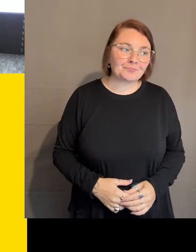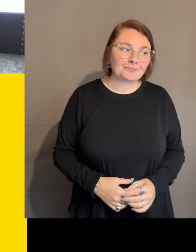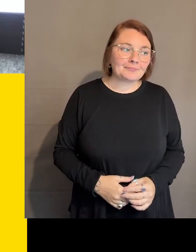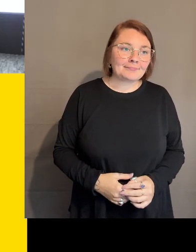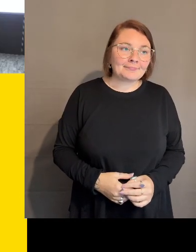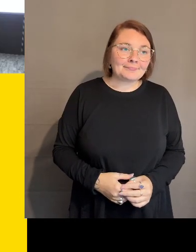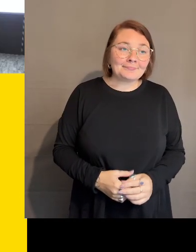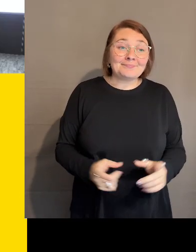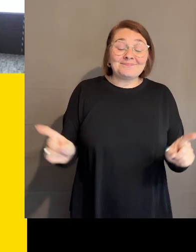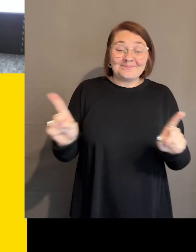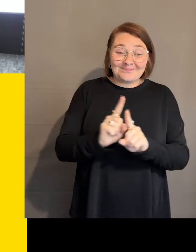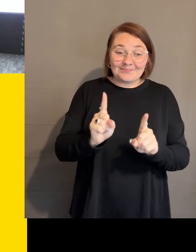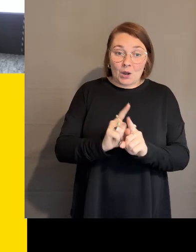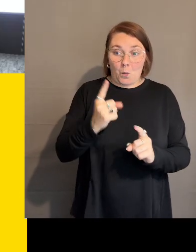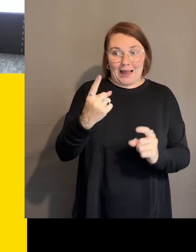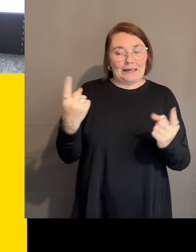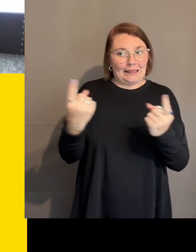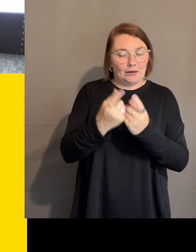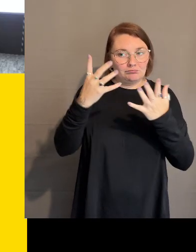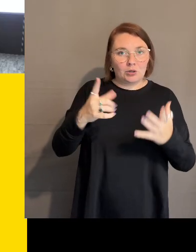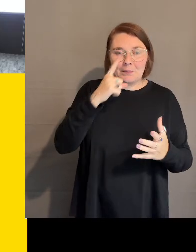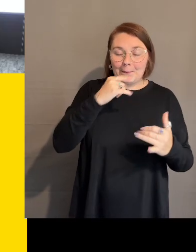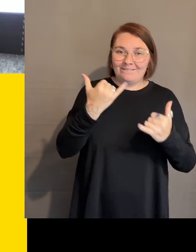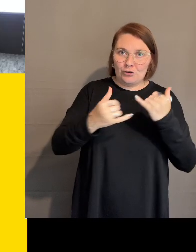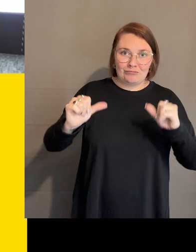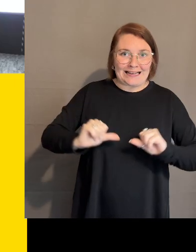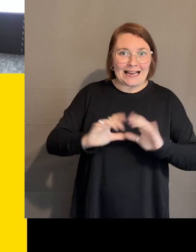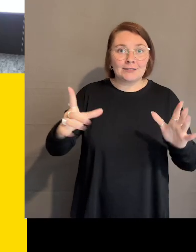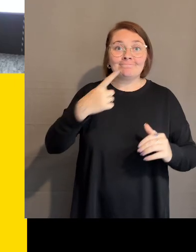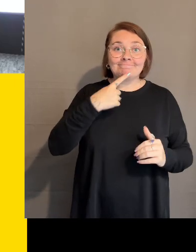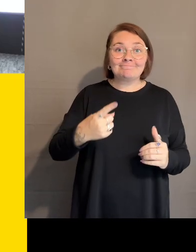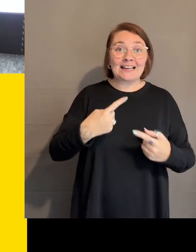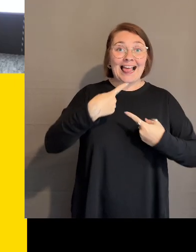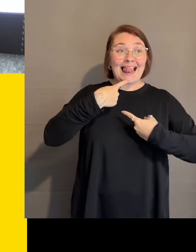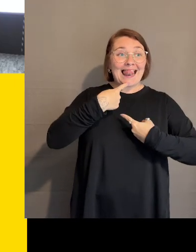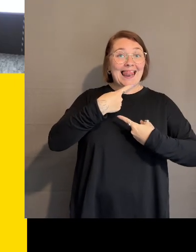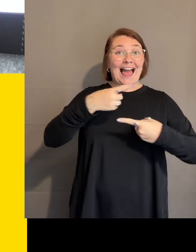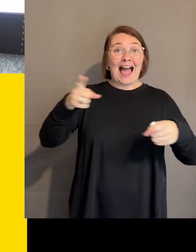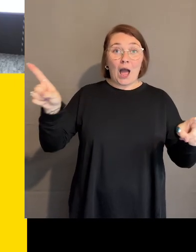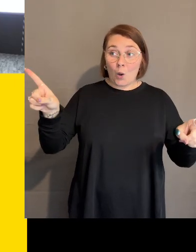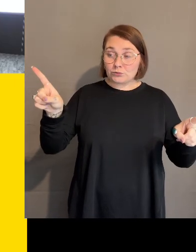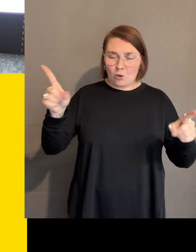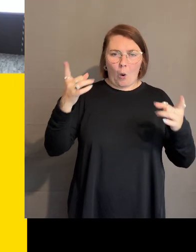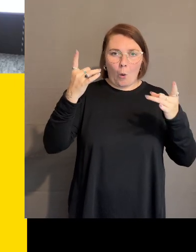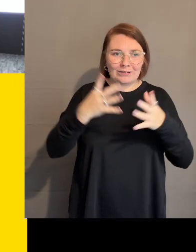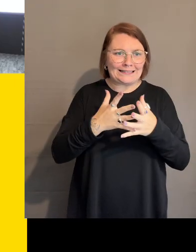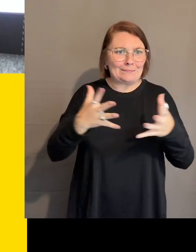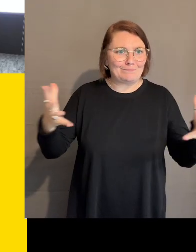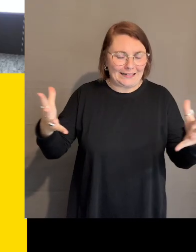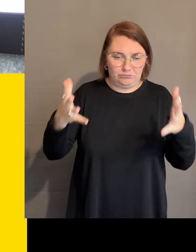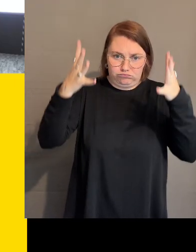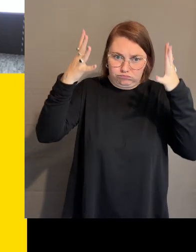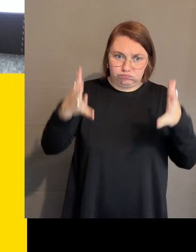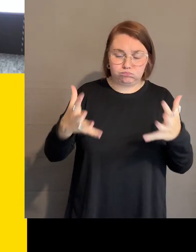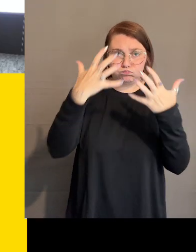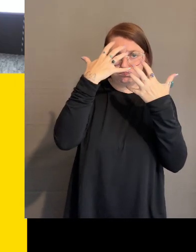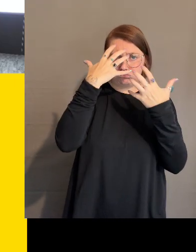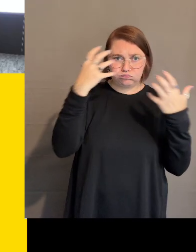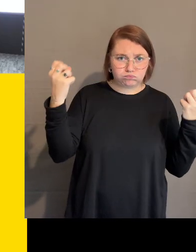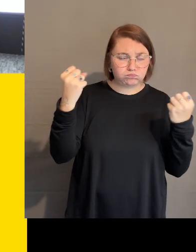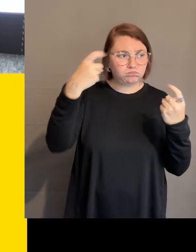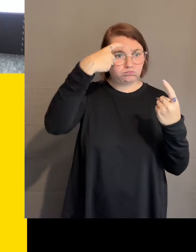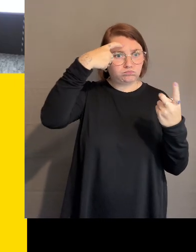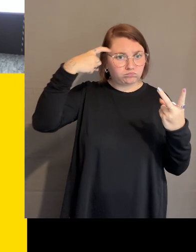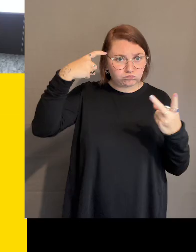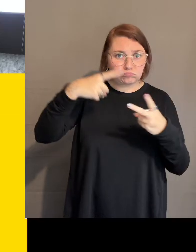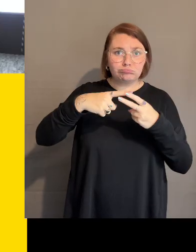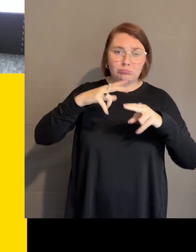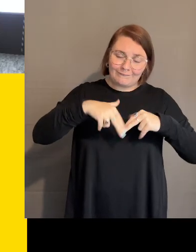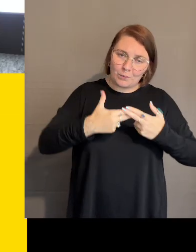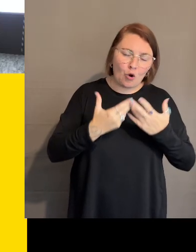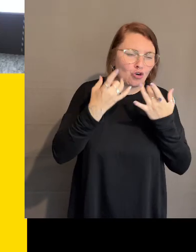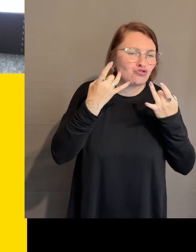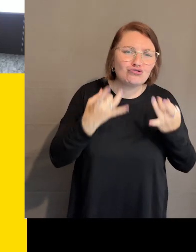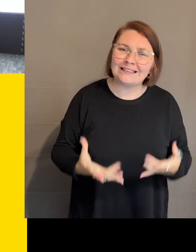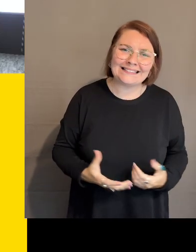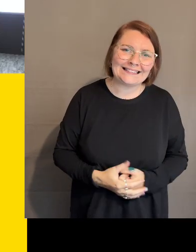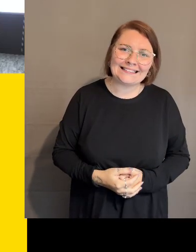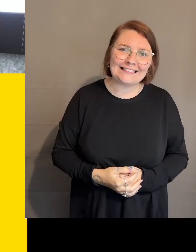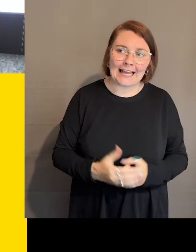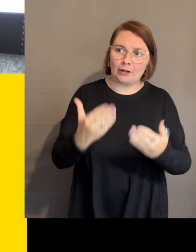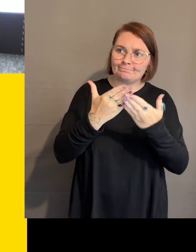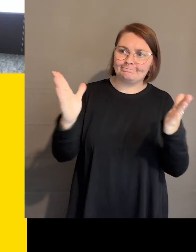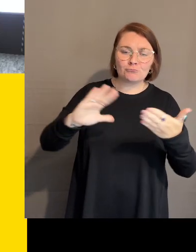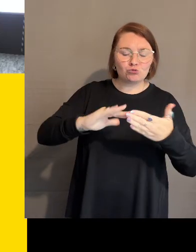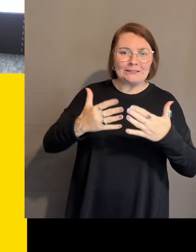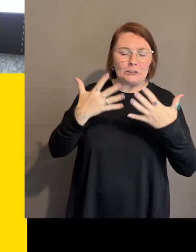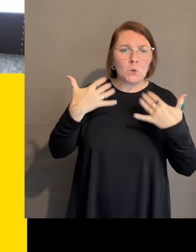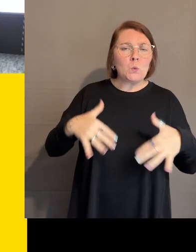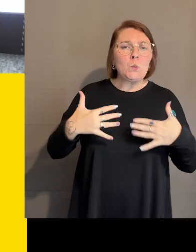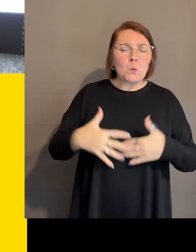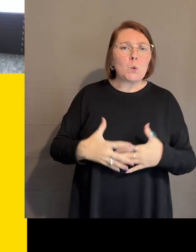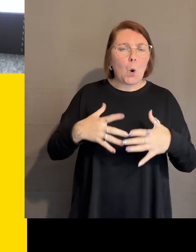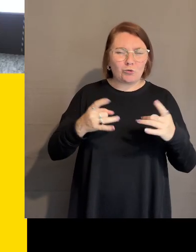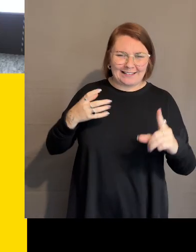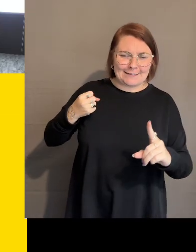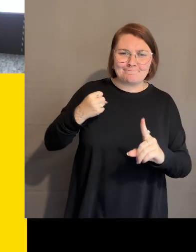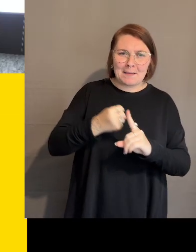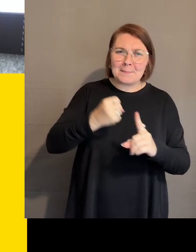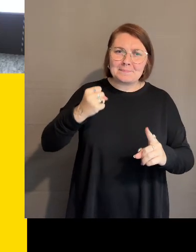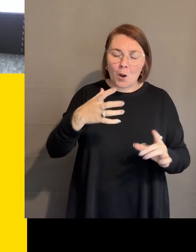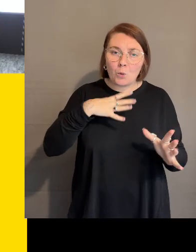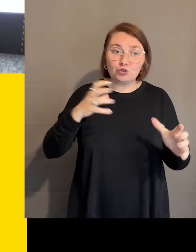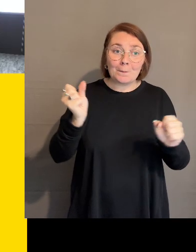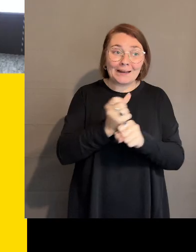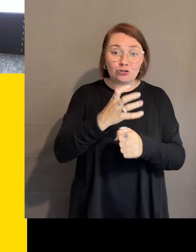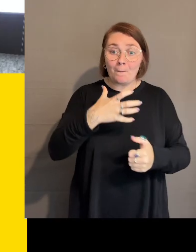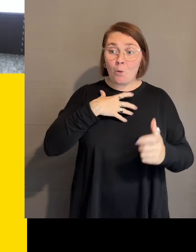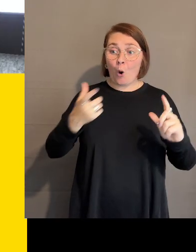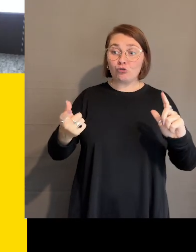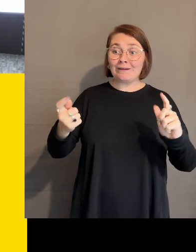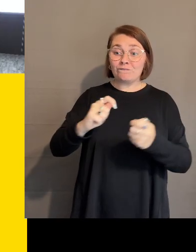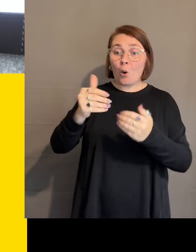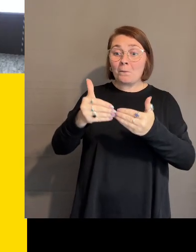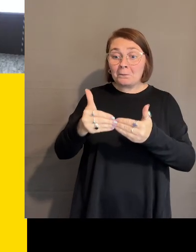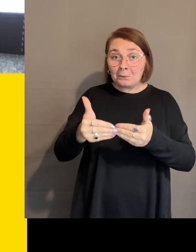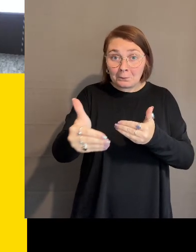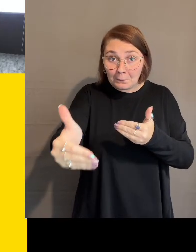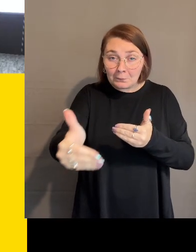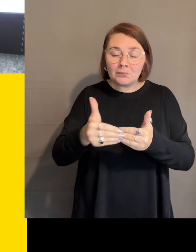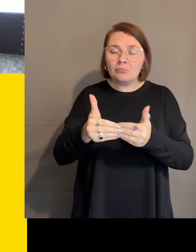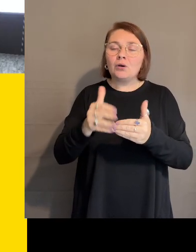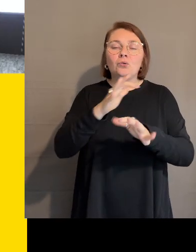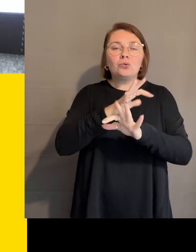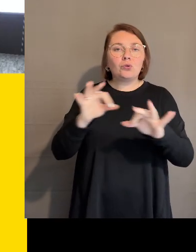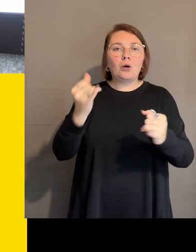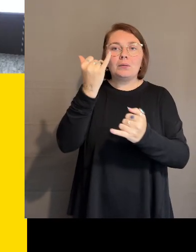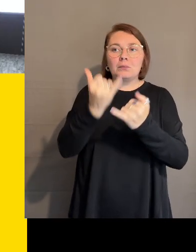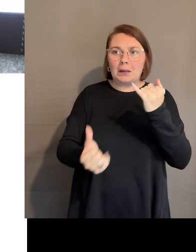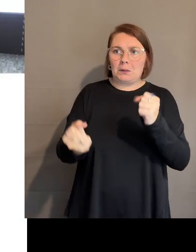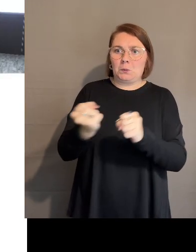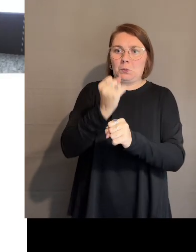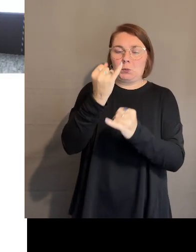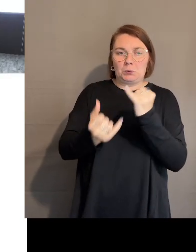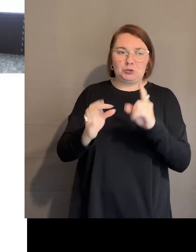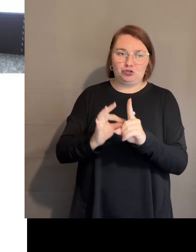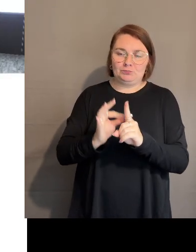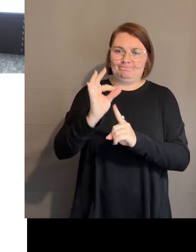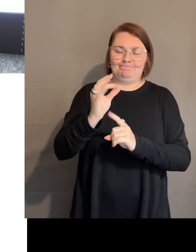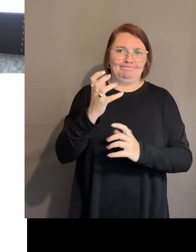And the… and, you know, one of the things that quite a few people were clear about was the announcement already has caused a significant degree of stress and trauma for families, and the kind of broader community. And so, you know, wanting to make sure any further kind of reform doesn't, increase that… that level of stress.